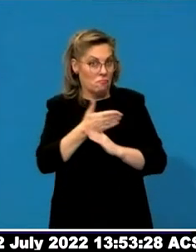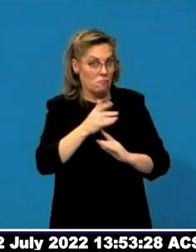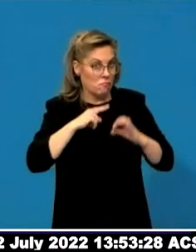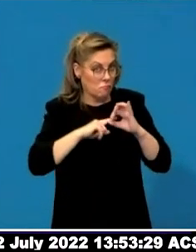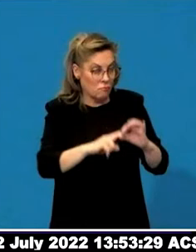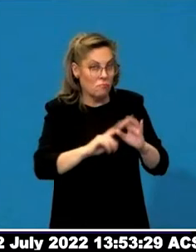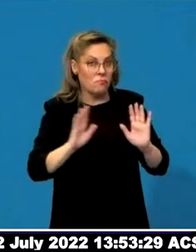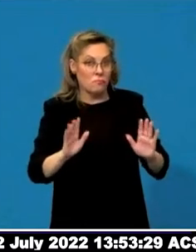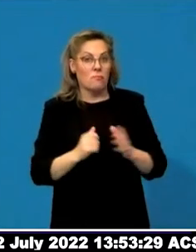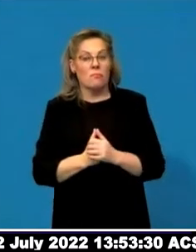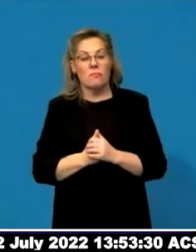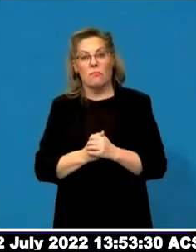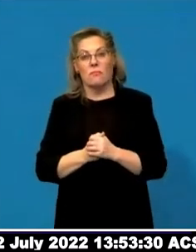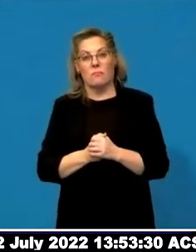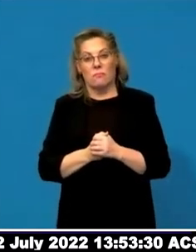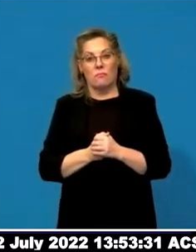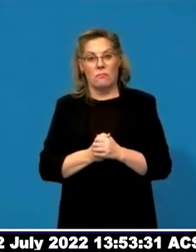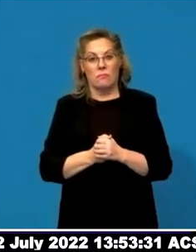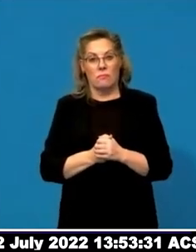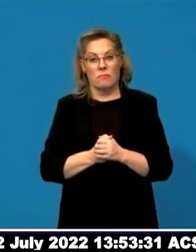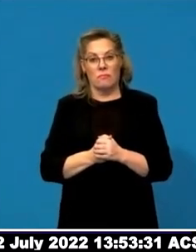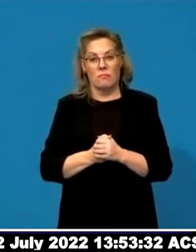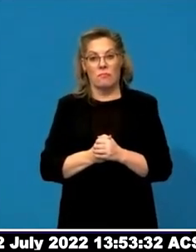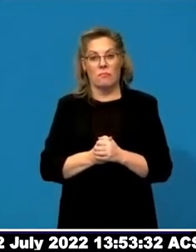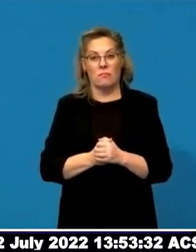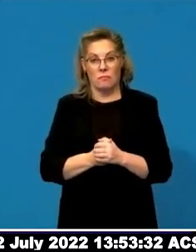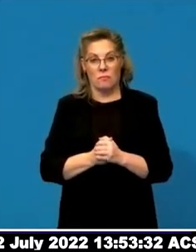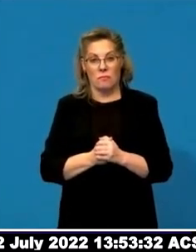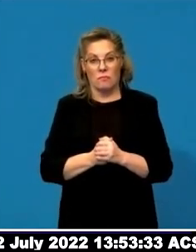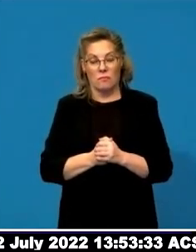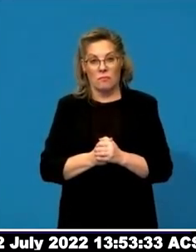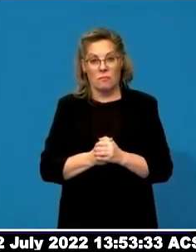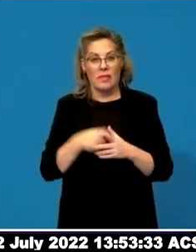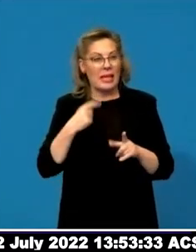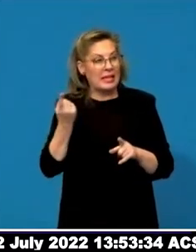Would it help if there was more - it sounds like you need more flexibility? MS McRAE: Absolutely.